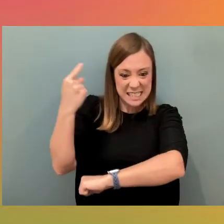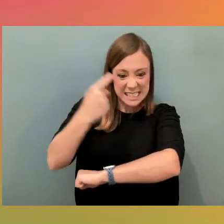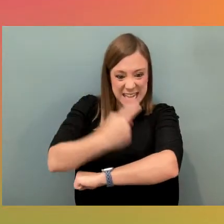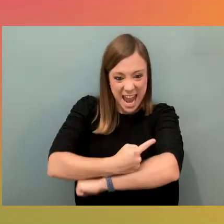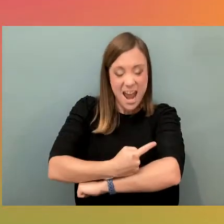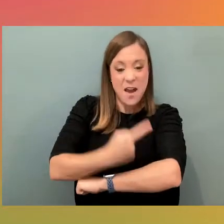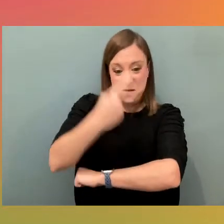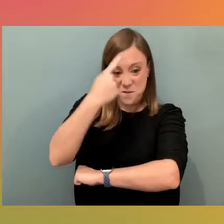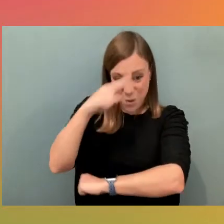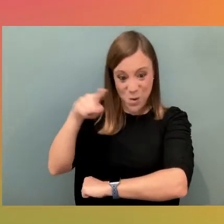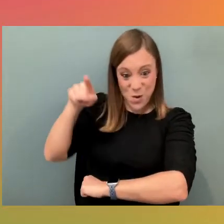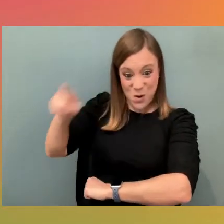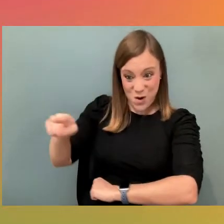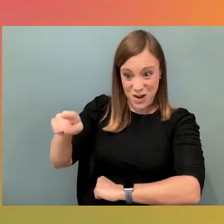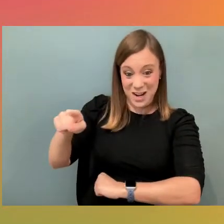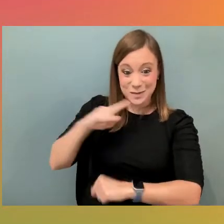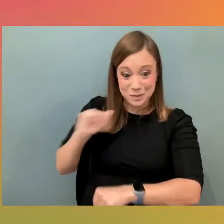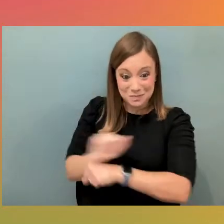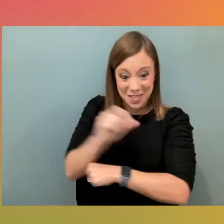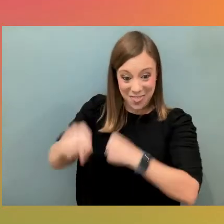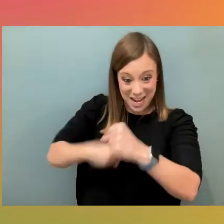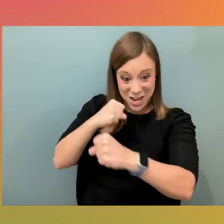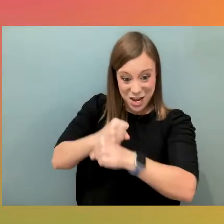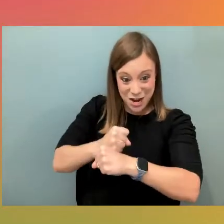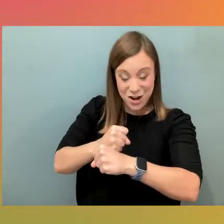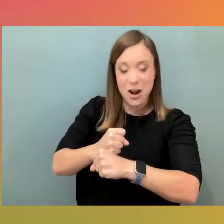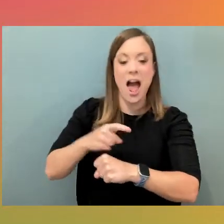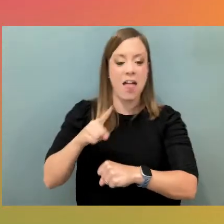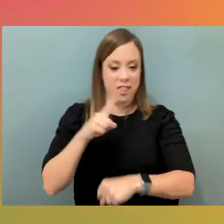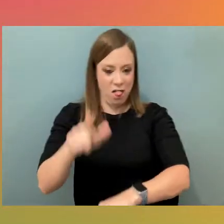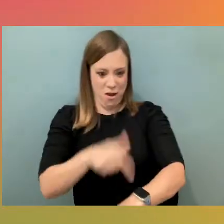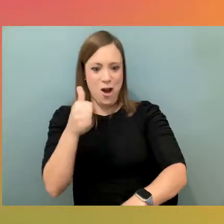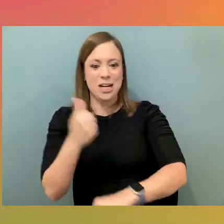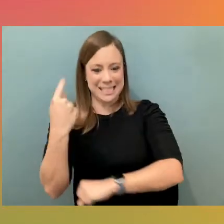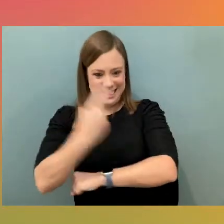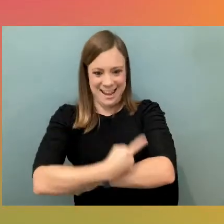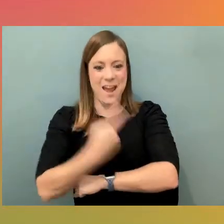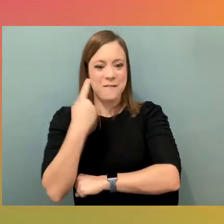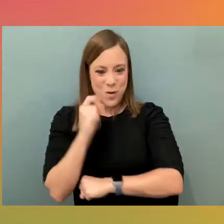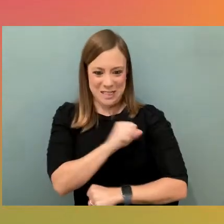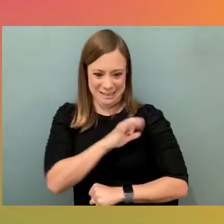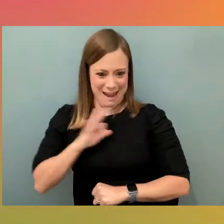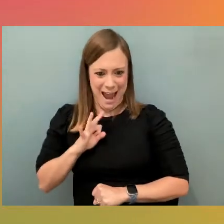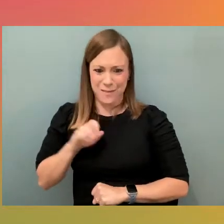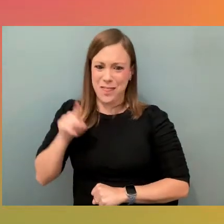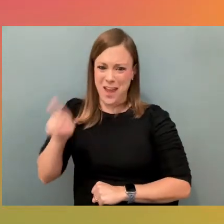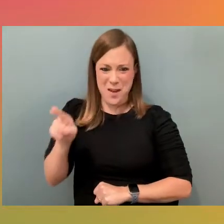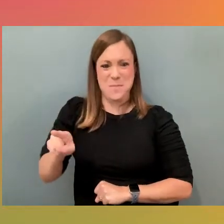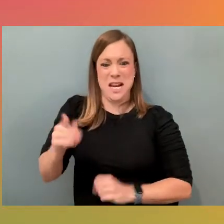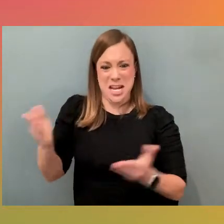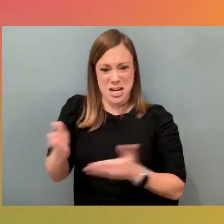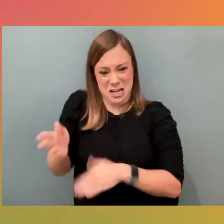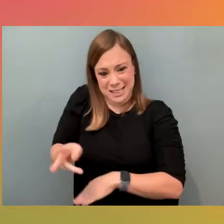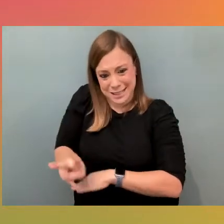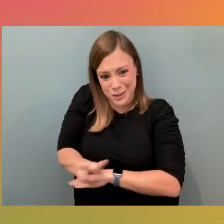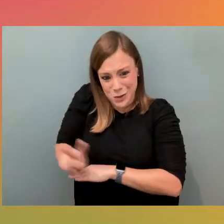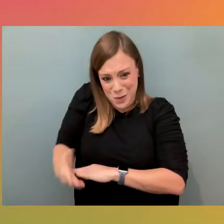POSSIBLE WITHOUT THE FANTASTIC TEAM AT THE TIMES SQUARE ALLIANCE. THEY HAVE BEEN HERE ALL NIGHT LONG, PREPARING FOR THIS.